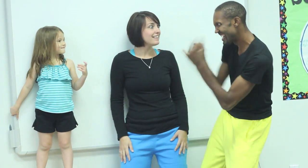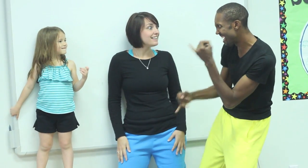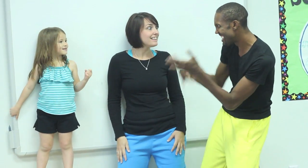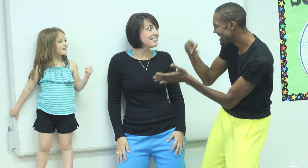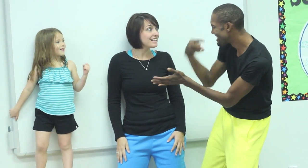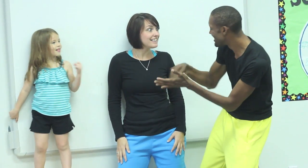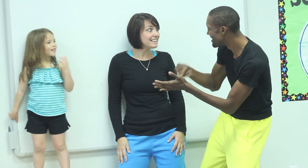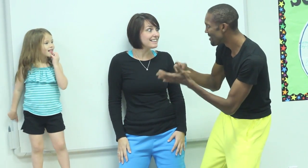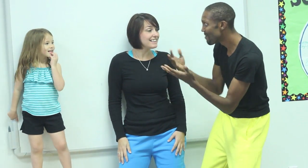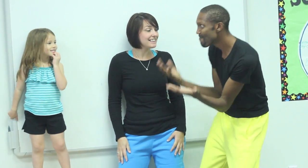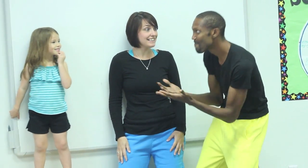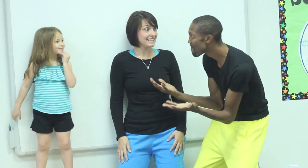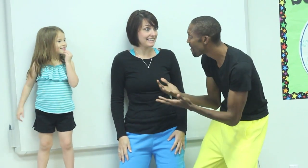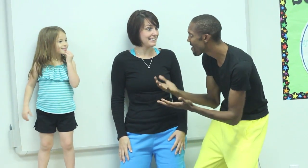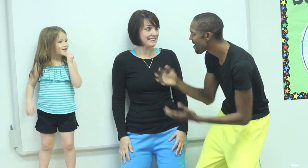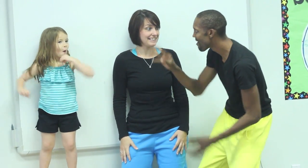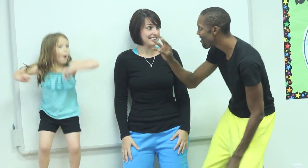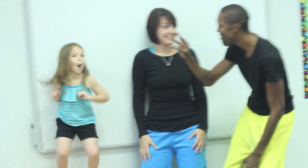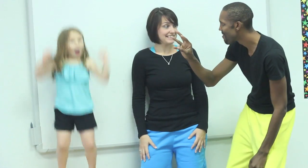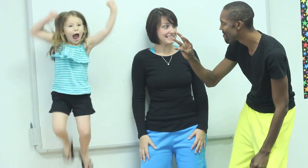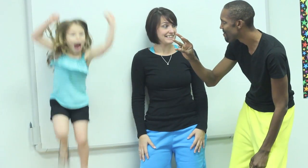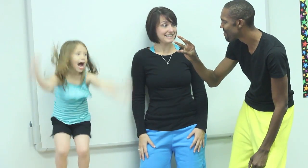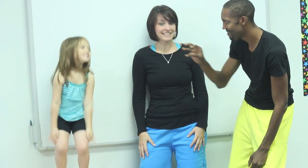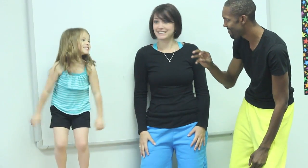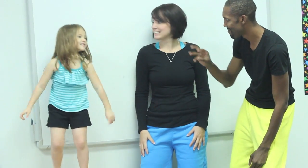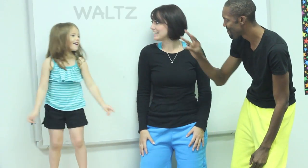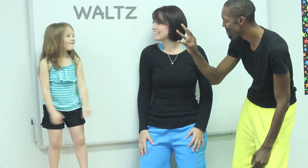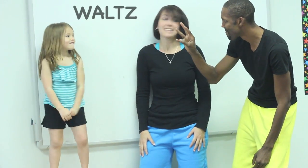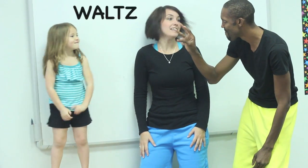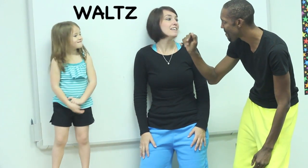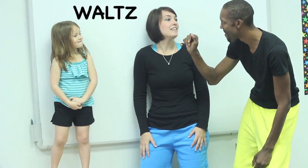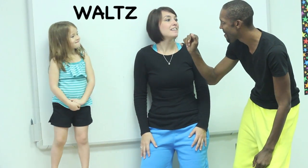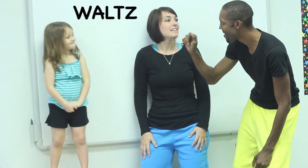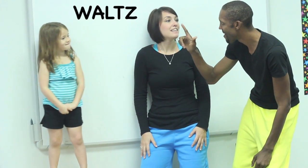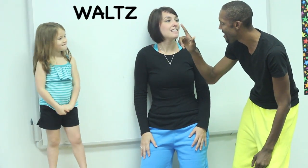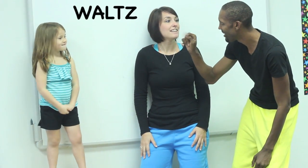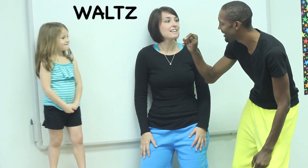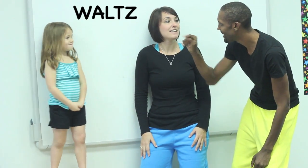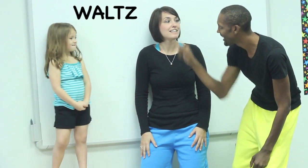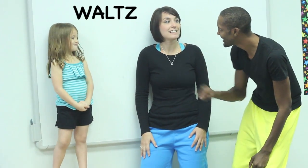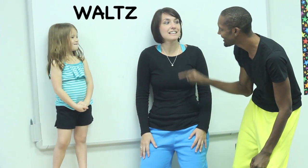our last one...waltz!